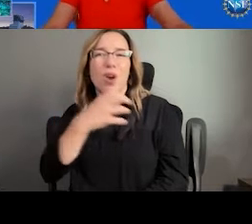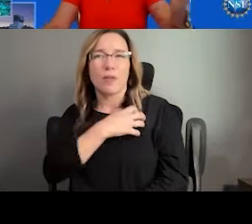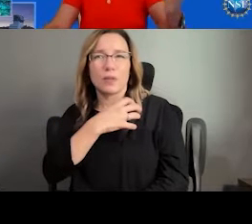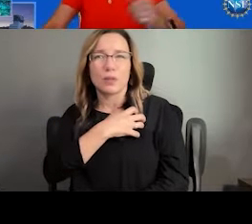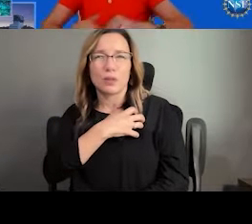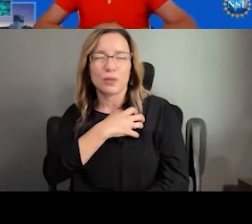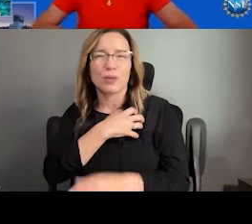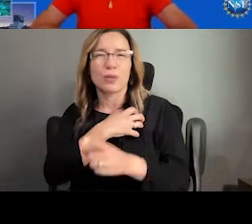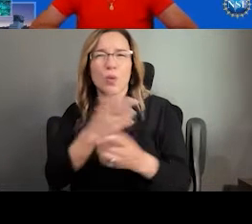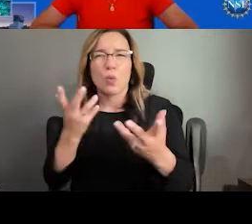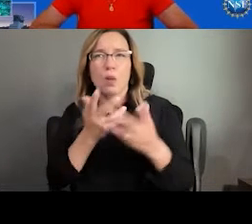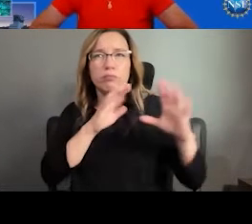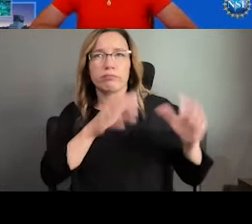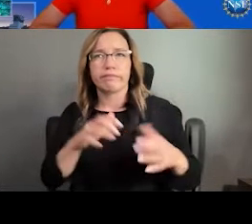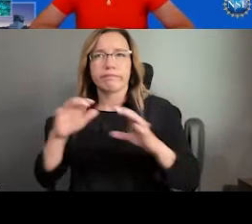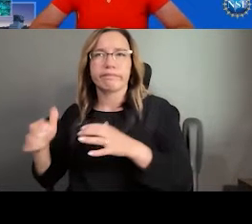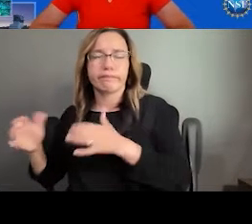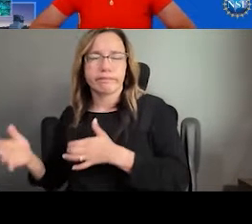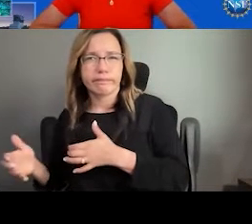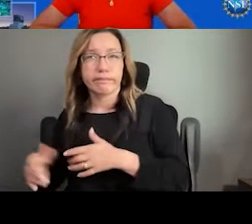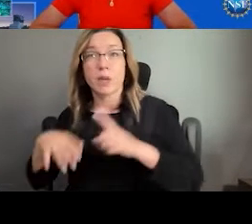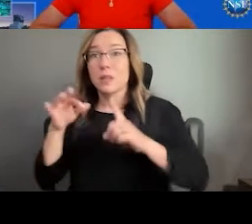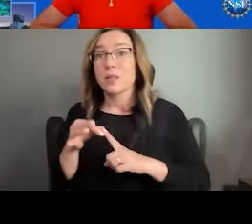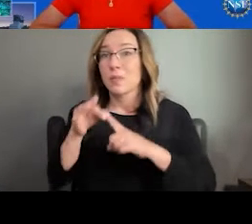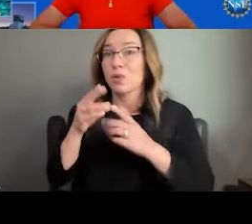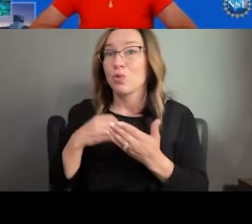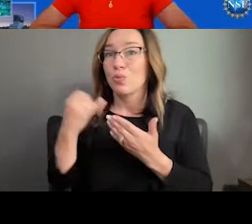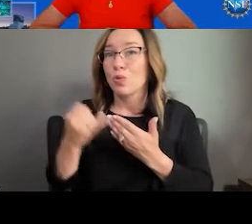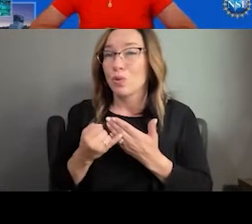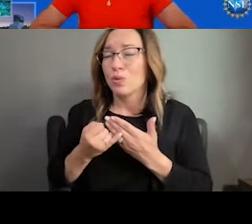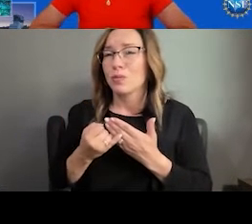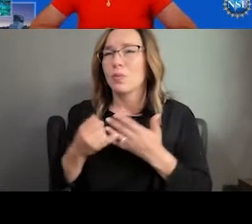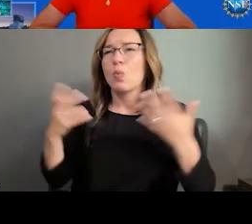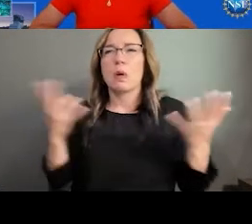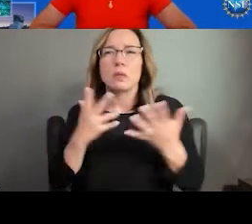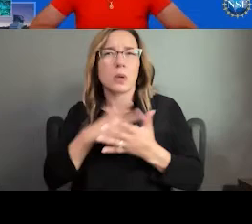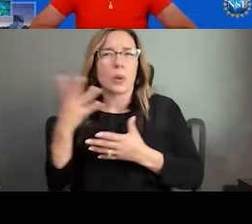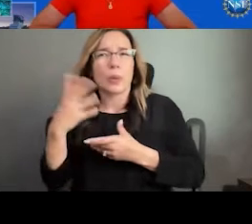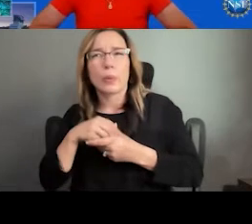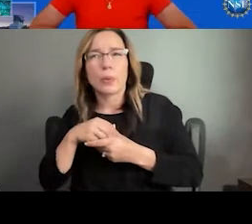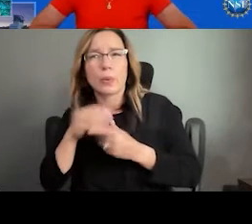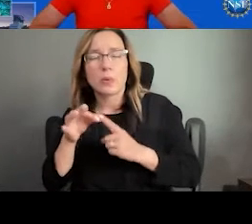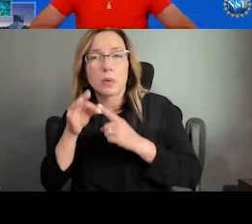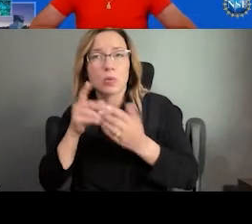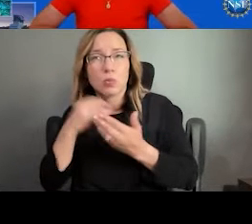A special project and what's included under special projects? Under exceptional circumstances,